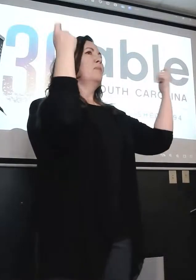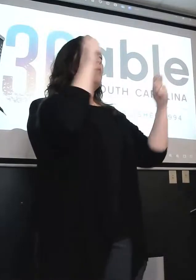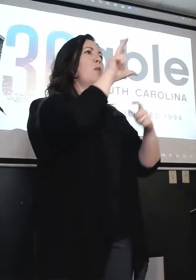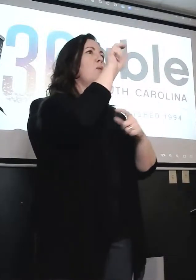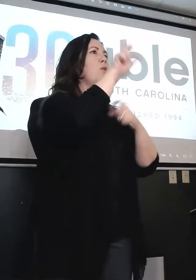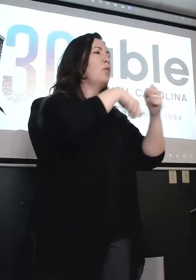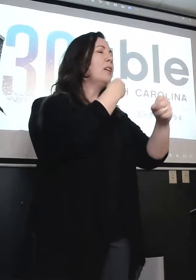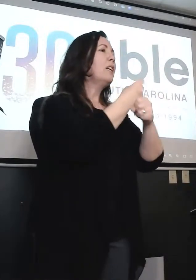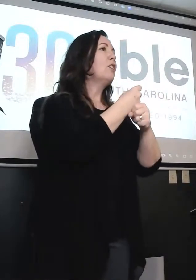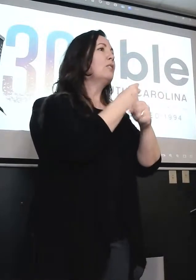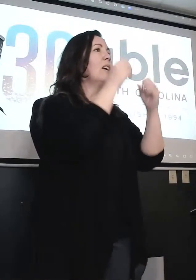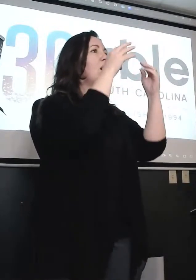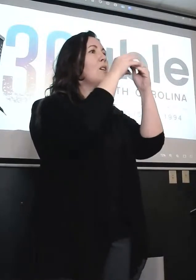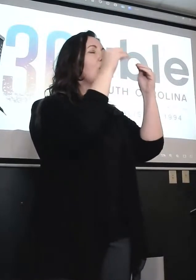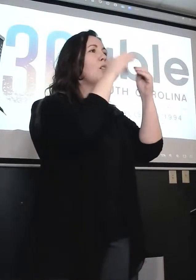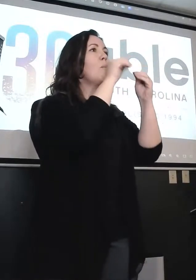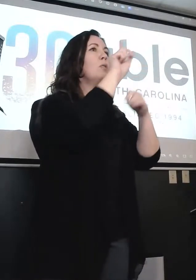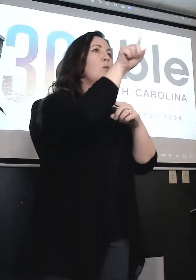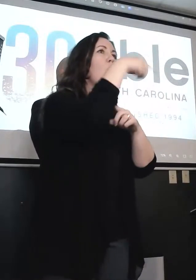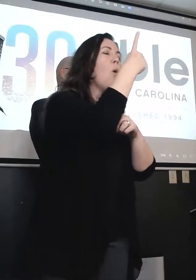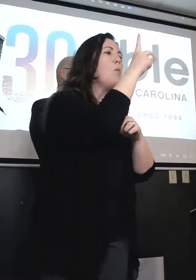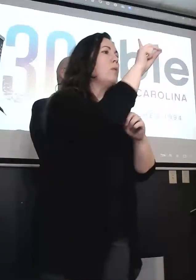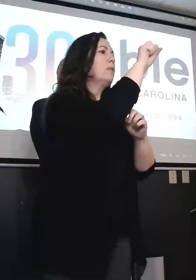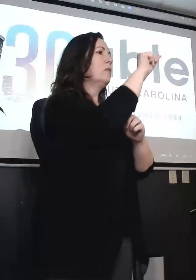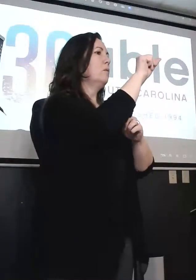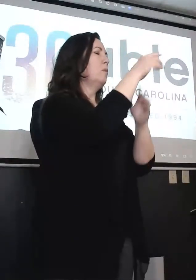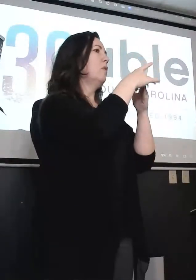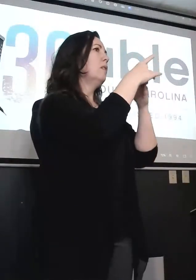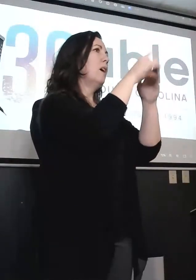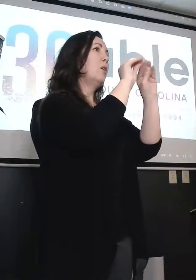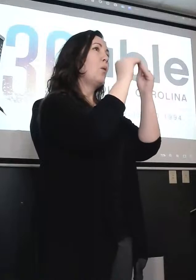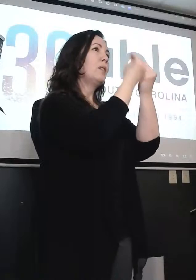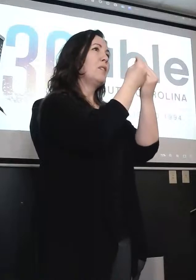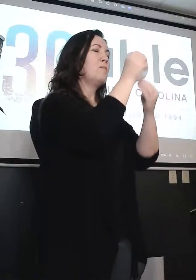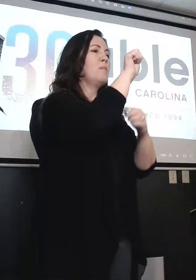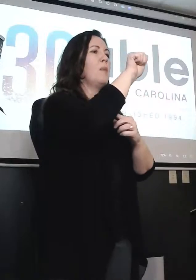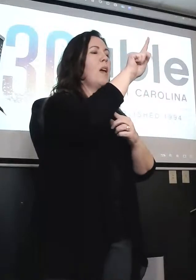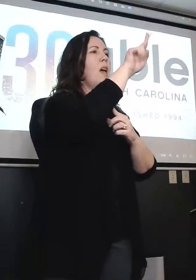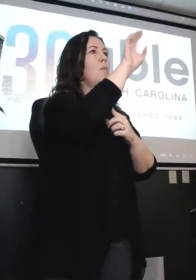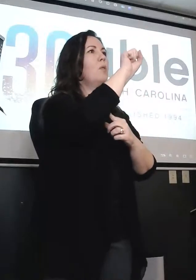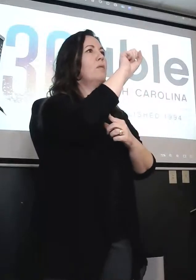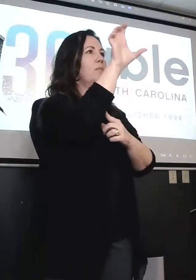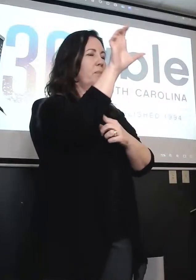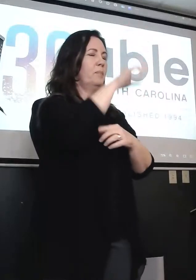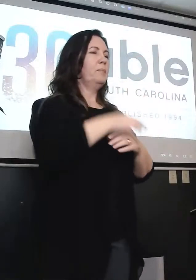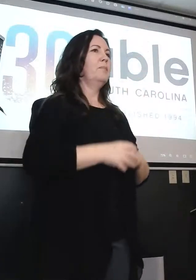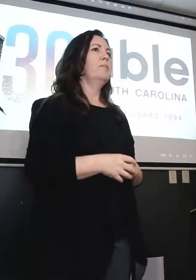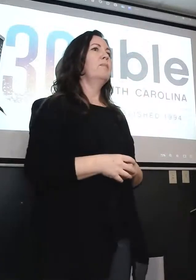Columbia's only disability led organization, Able South Carolina. During this time we have